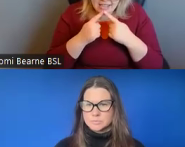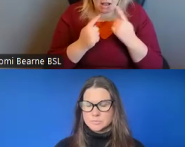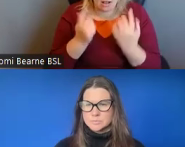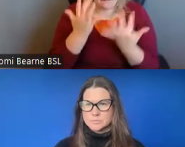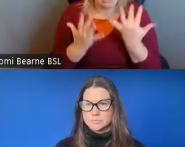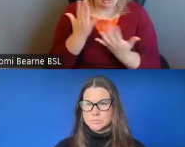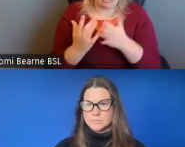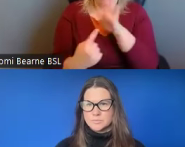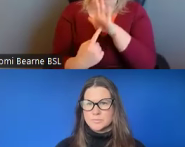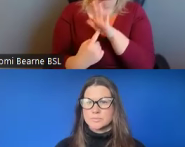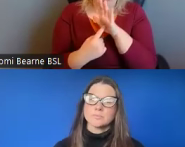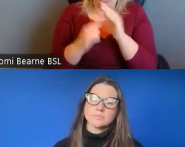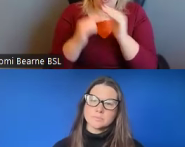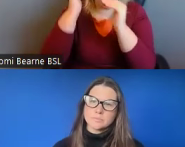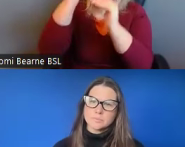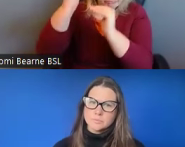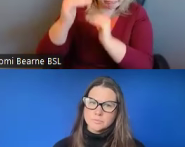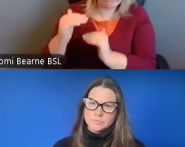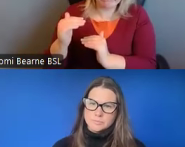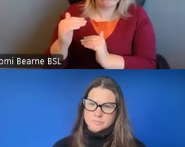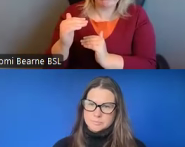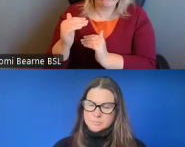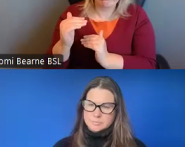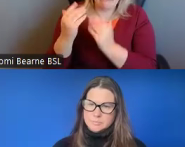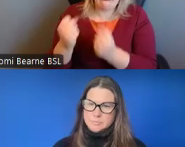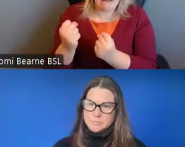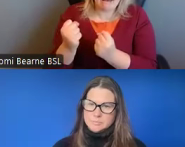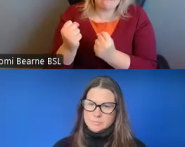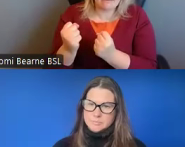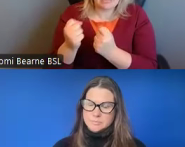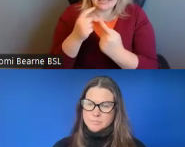Each of these funnel steps is data's going into different systems.